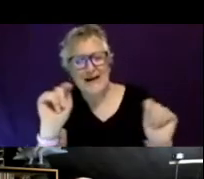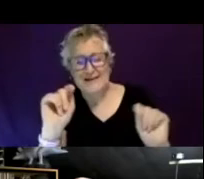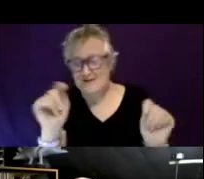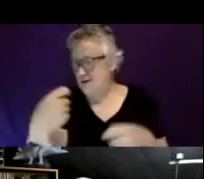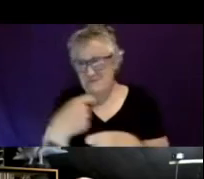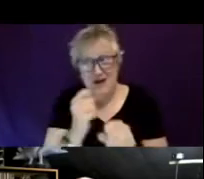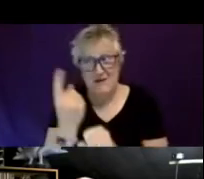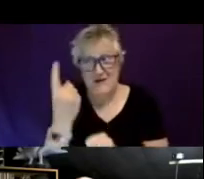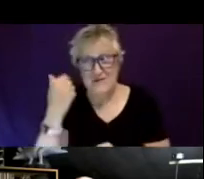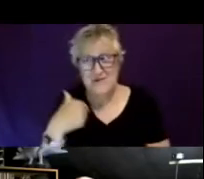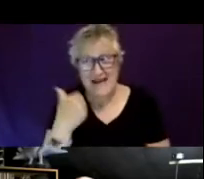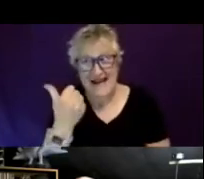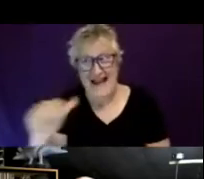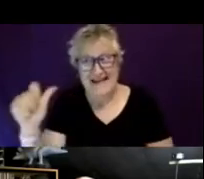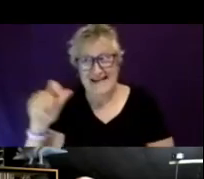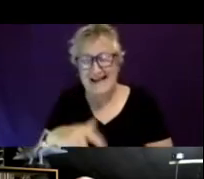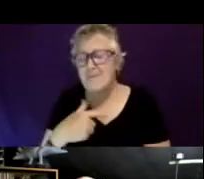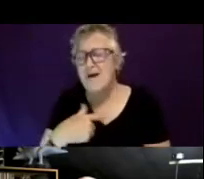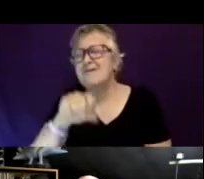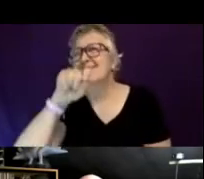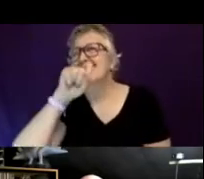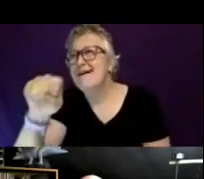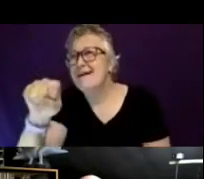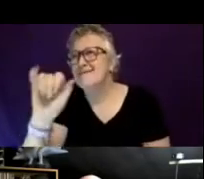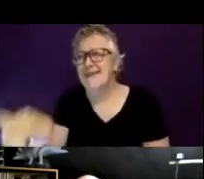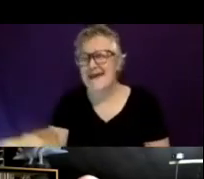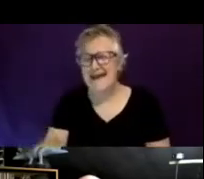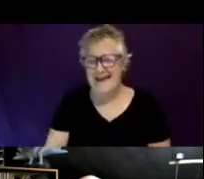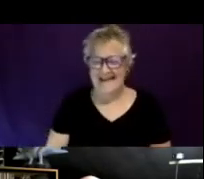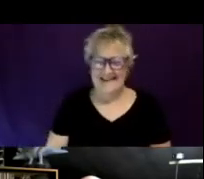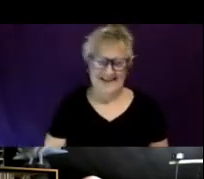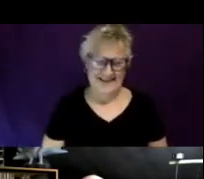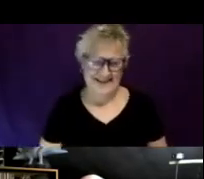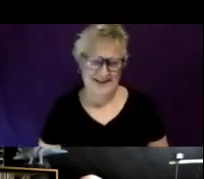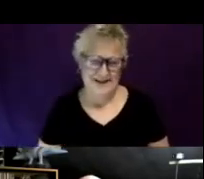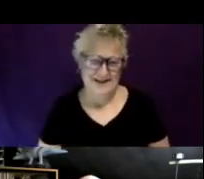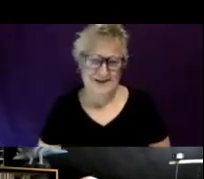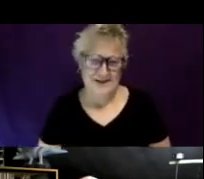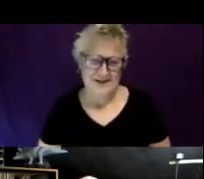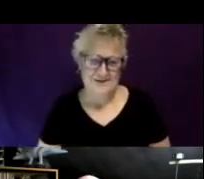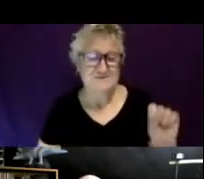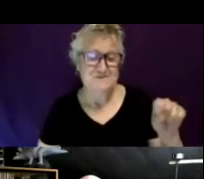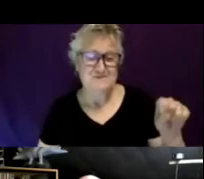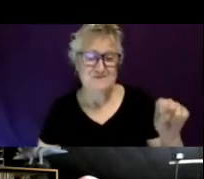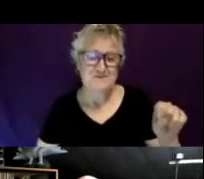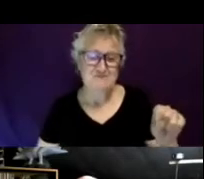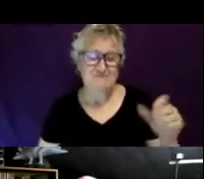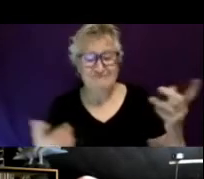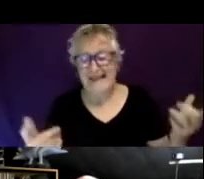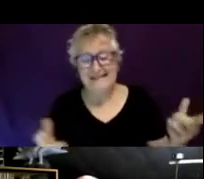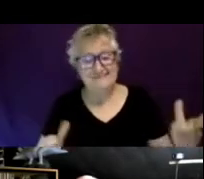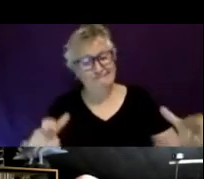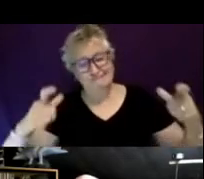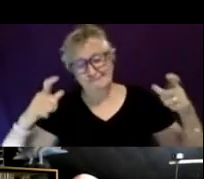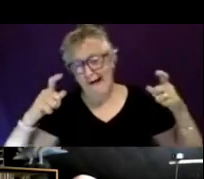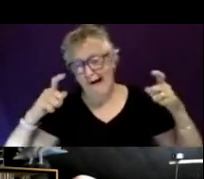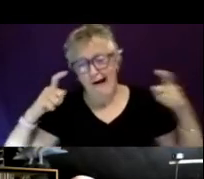I love to go out in that. Yeah, it's a, it's a hunk of steel, but the idea is good.